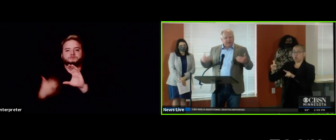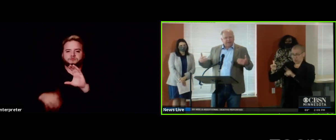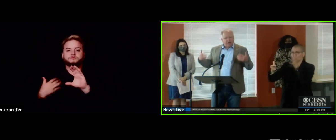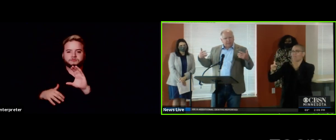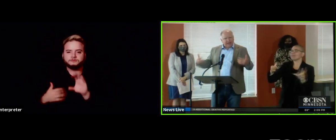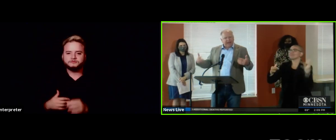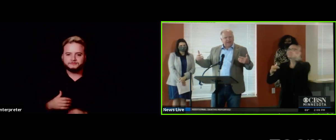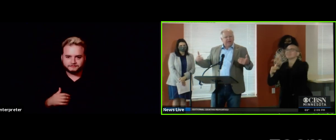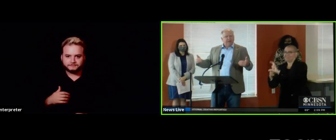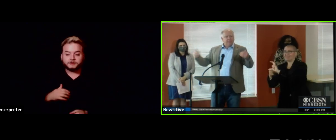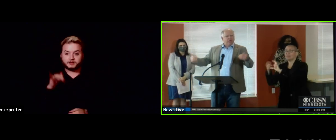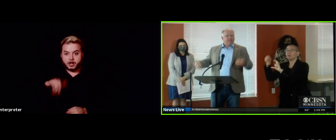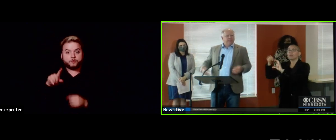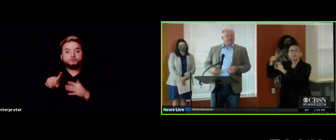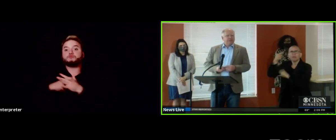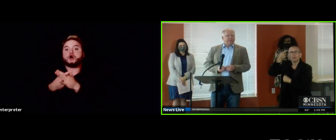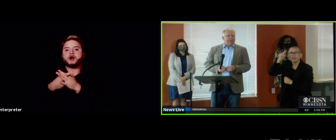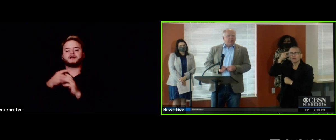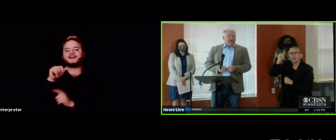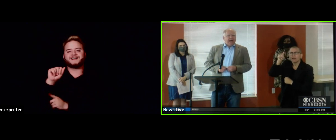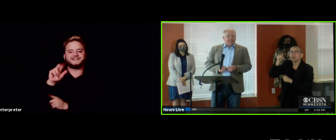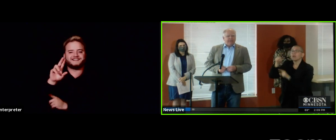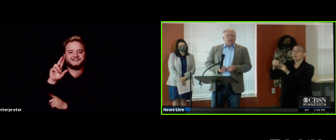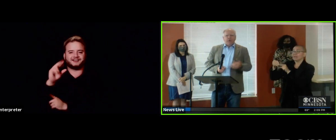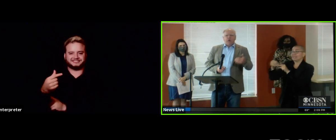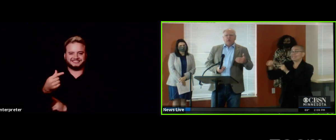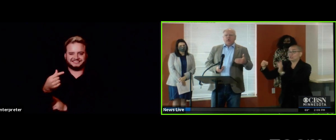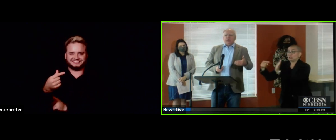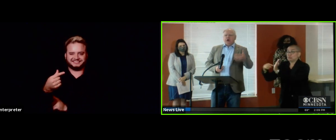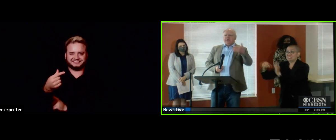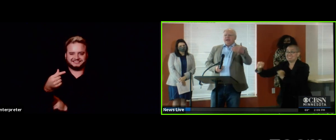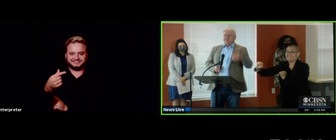rents are paid before the 1st of September and people will know early on to have some